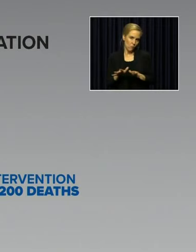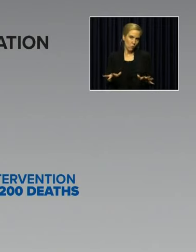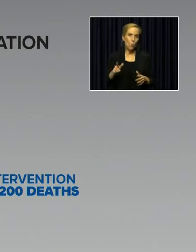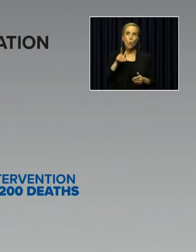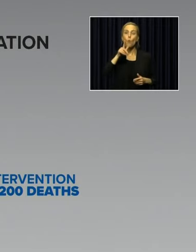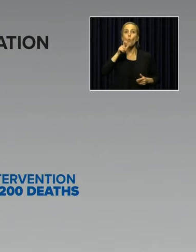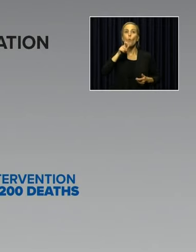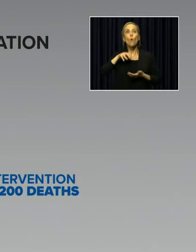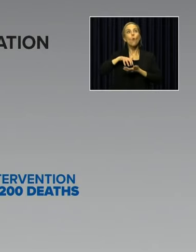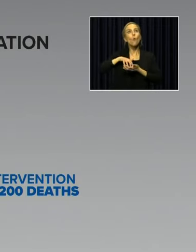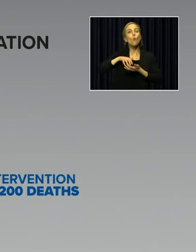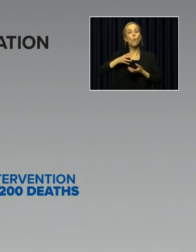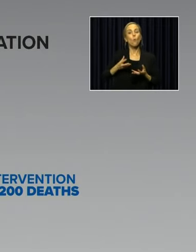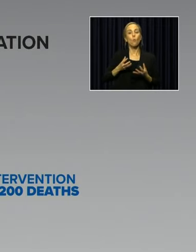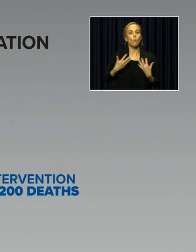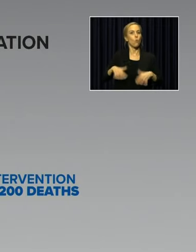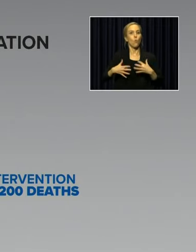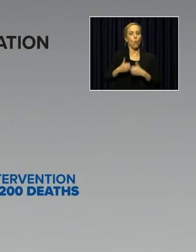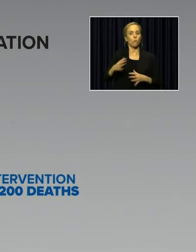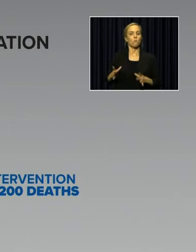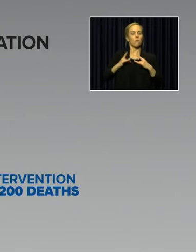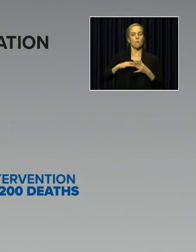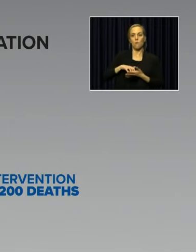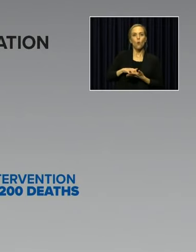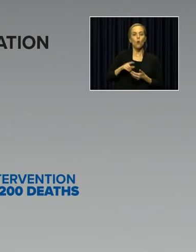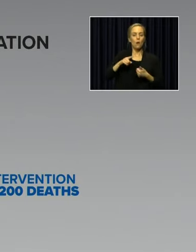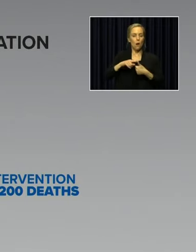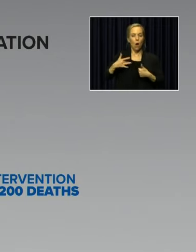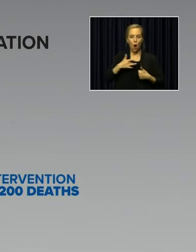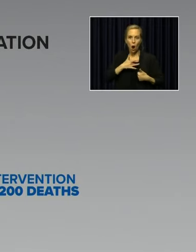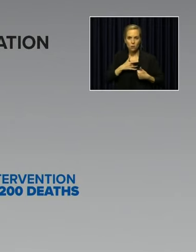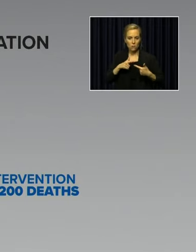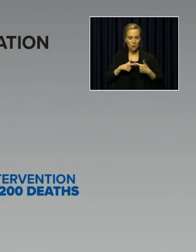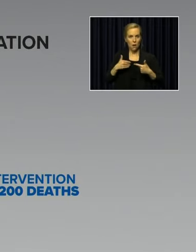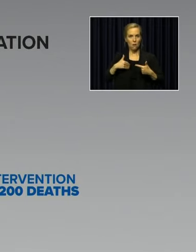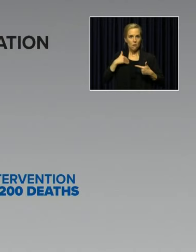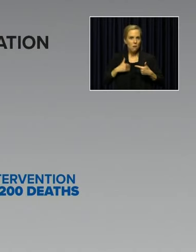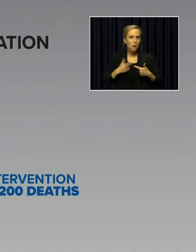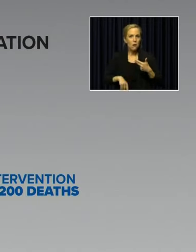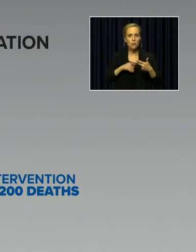CAPACITY, AND IT'S TESTING.